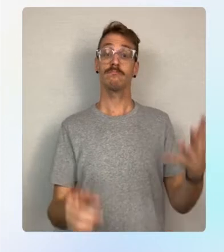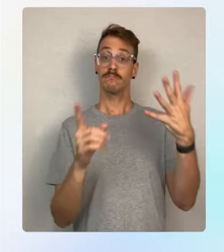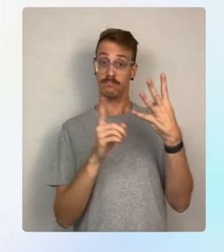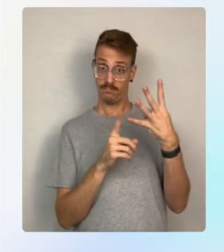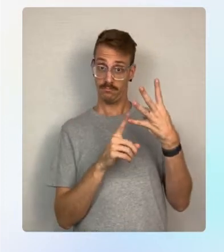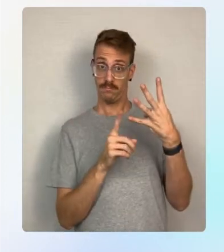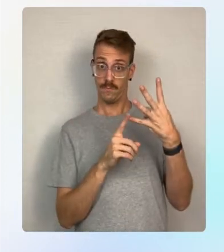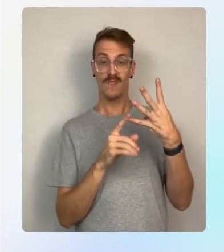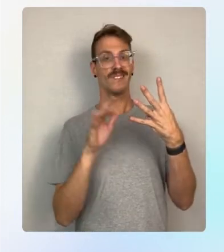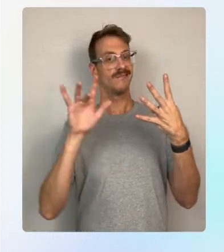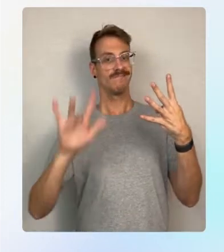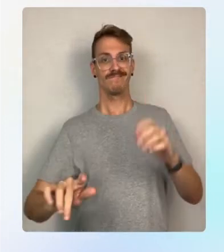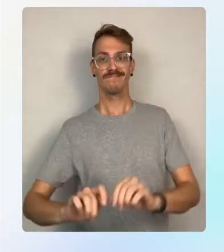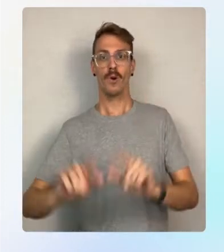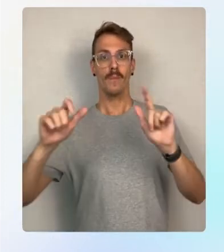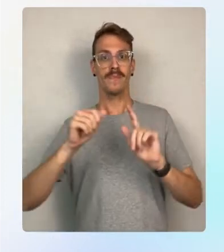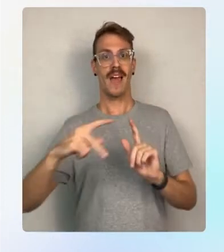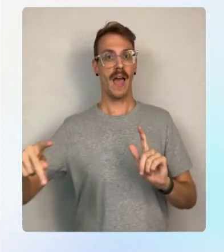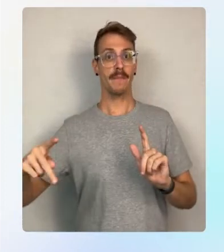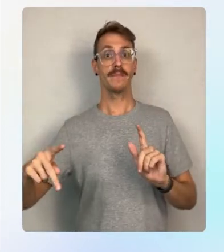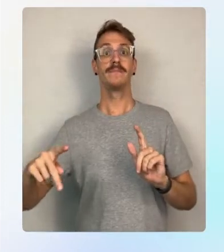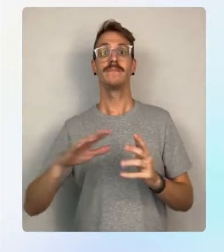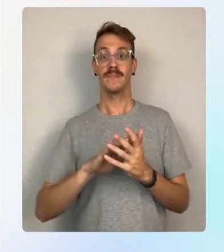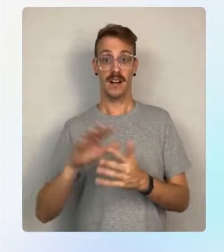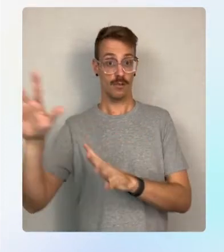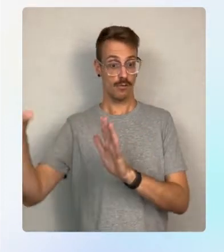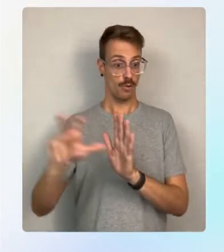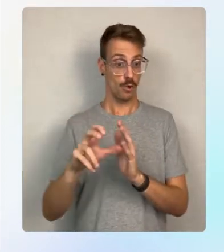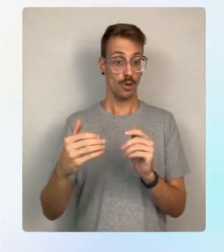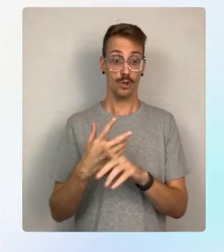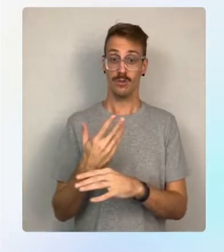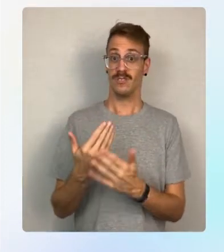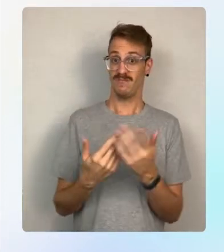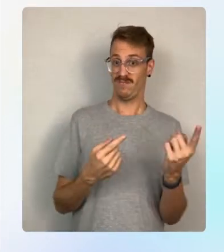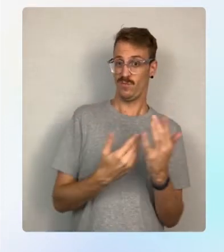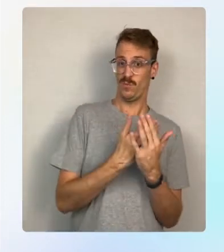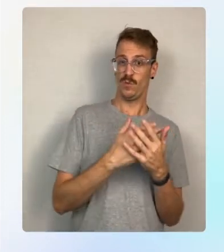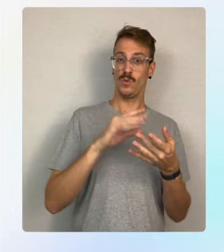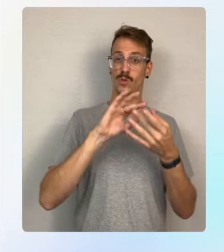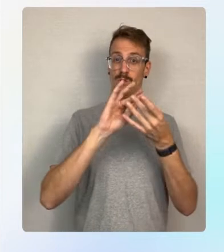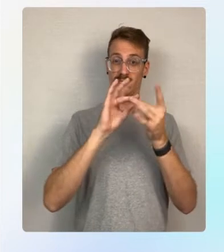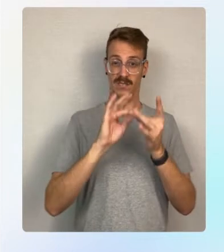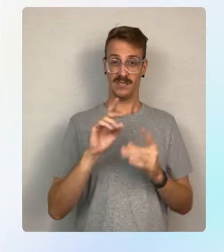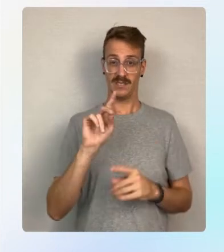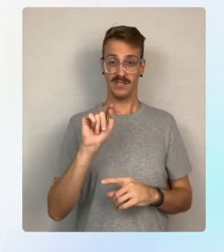Then, simply launch your application and record using the new data source shown here.